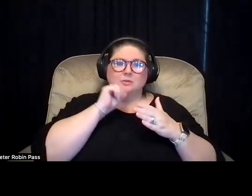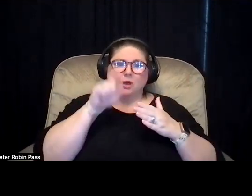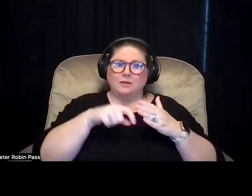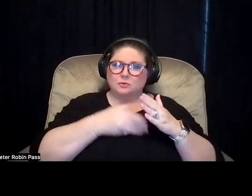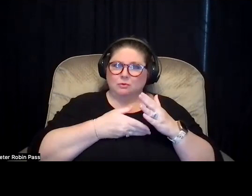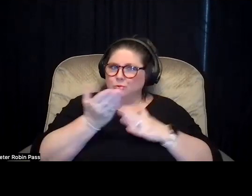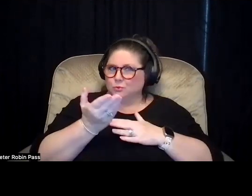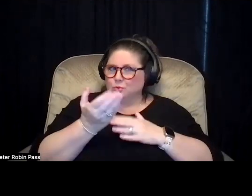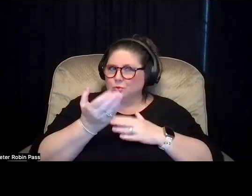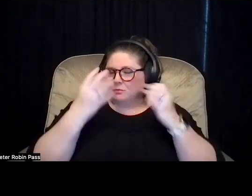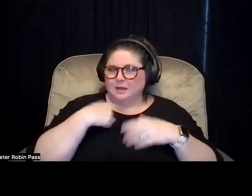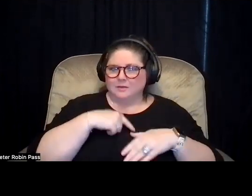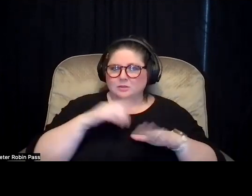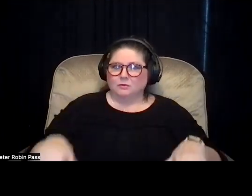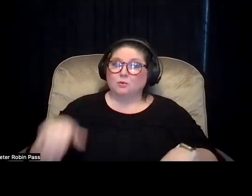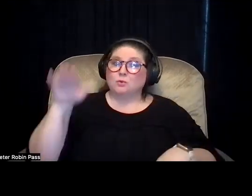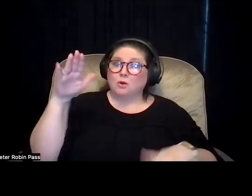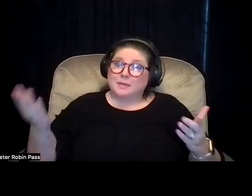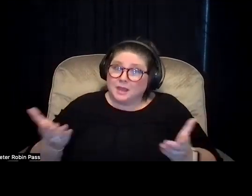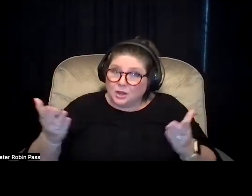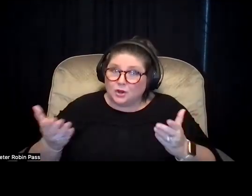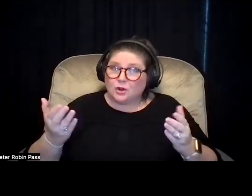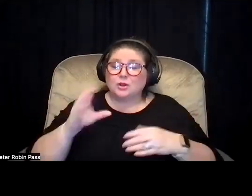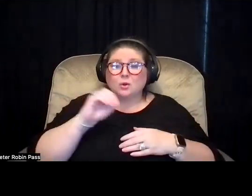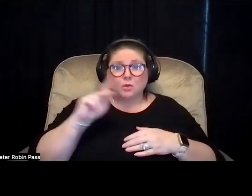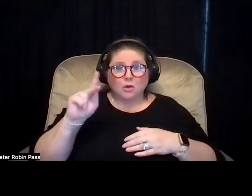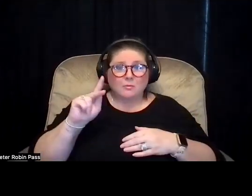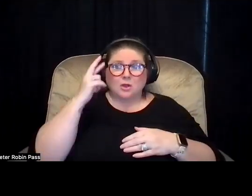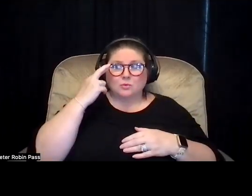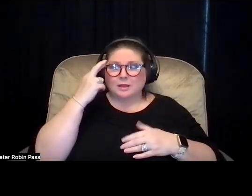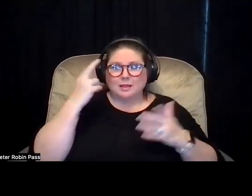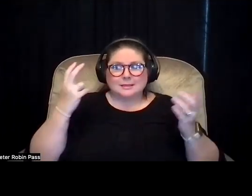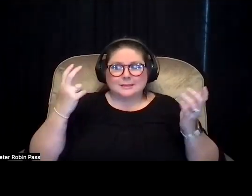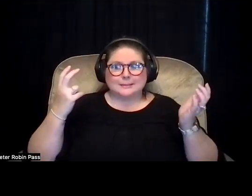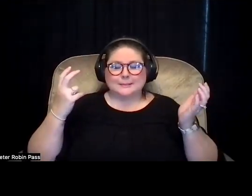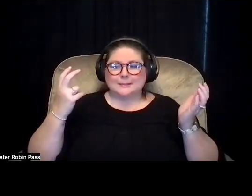so many of us who have grown up here in tulsa and oklahoma realizing that we just completely miss